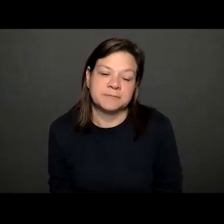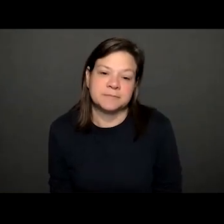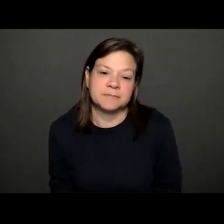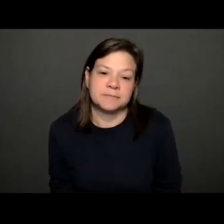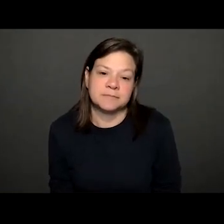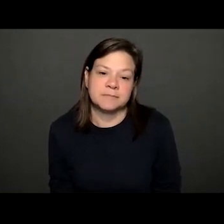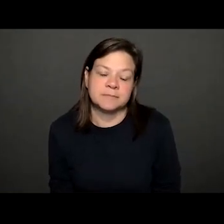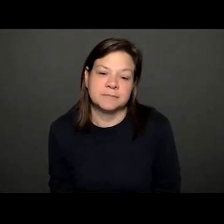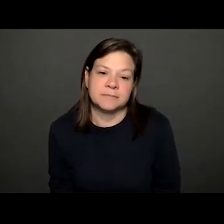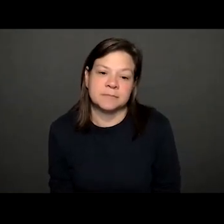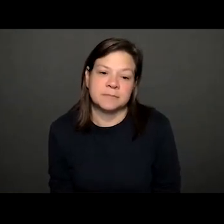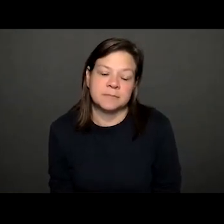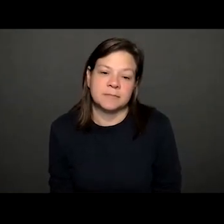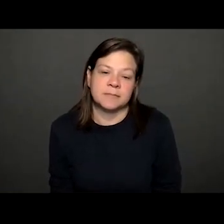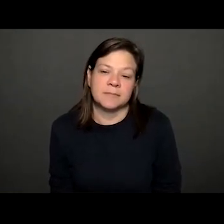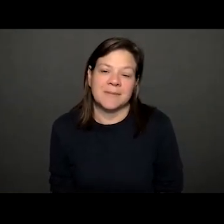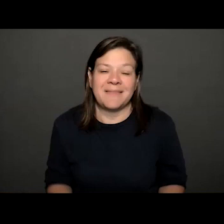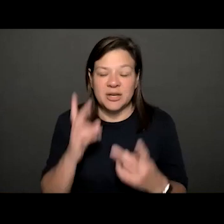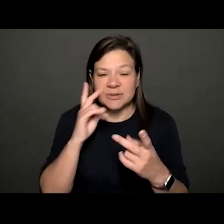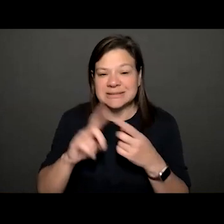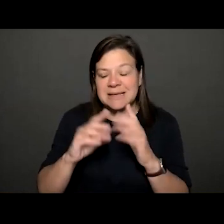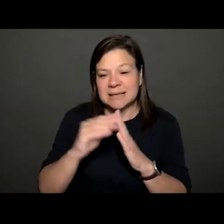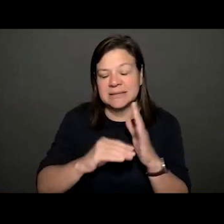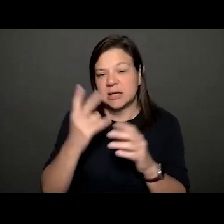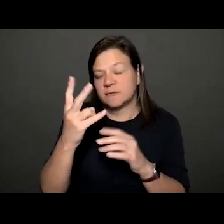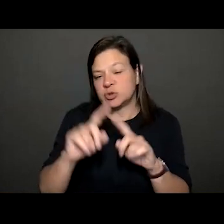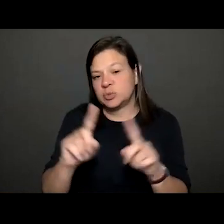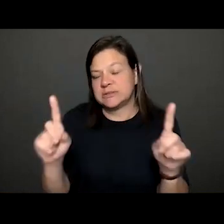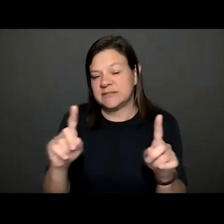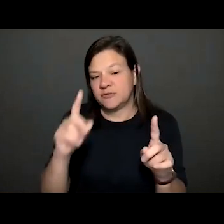SIGNED UP FOR TWO DIFFERENT SUMMER CAMPS. CAMP WISE AND CAMP DENNIS.